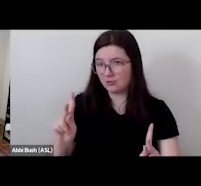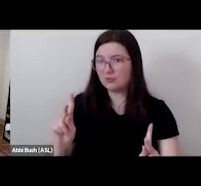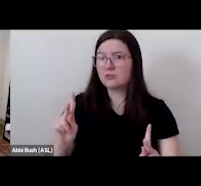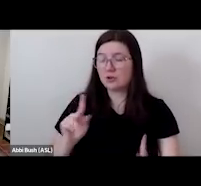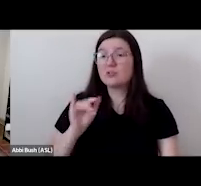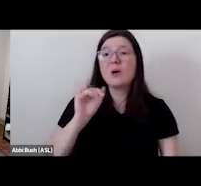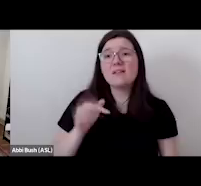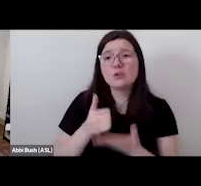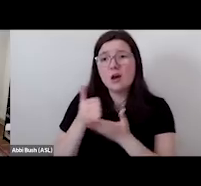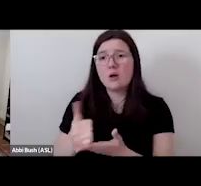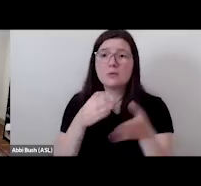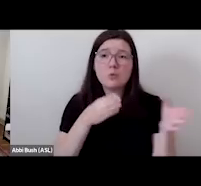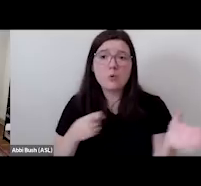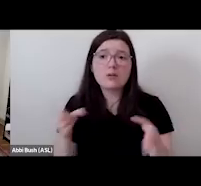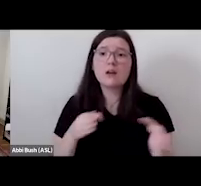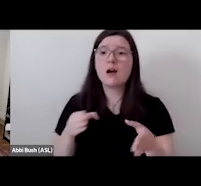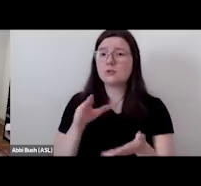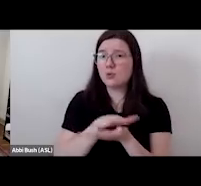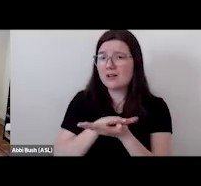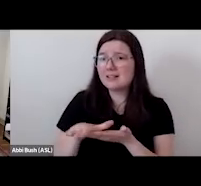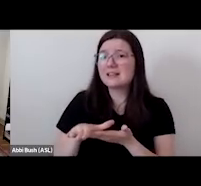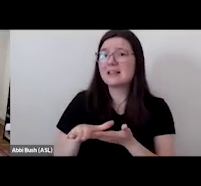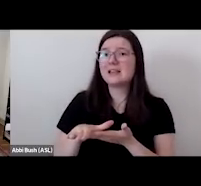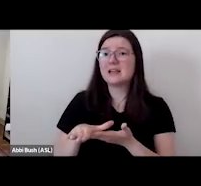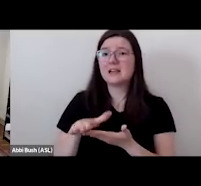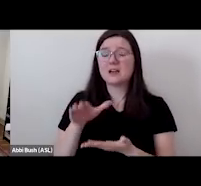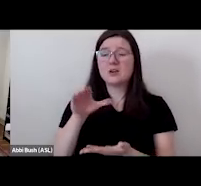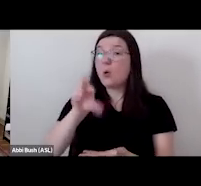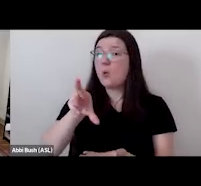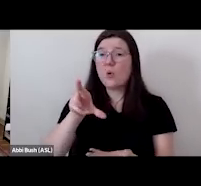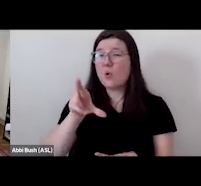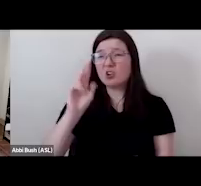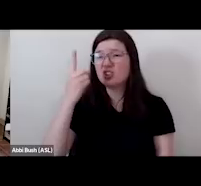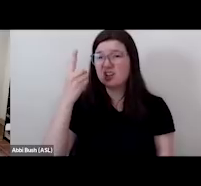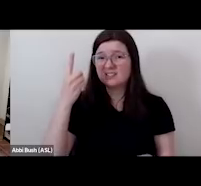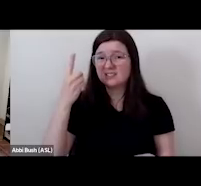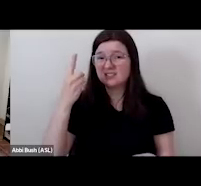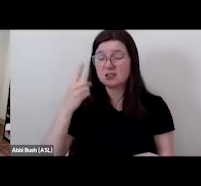But also if you're gonna like put your hand on something as you step over something else, ask to touch it.